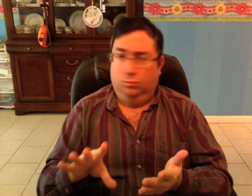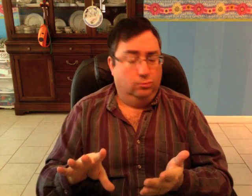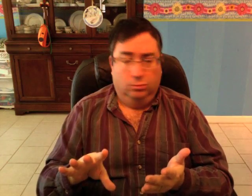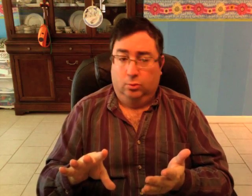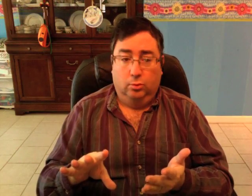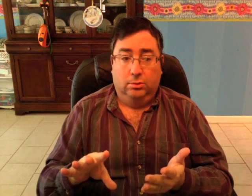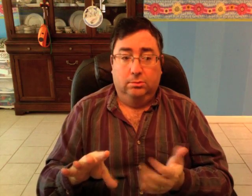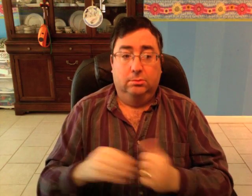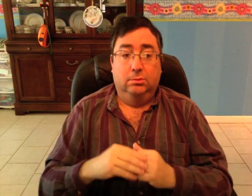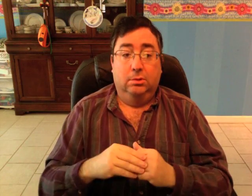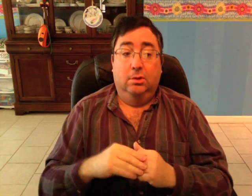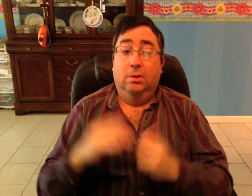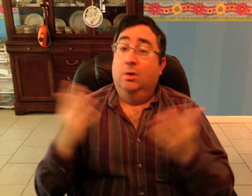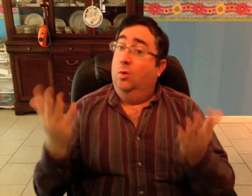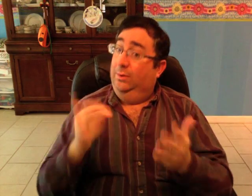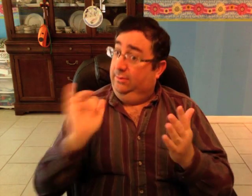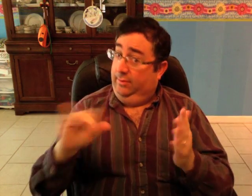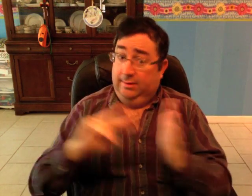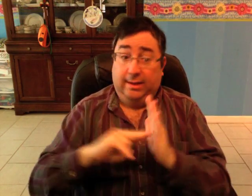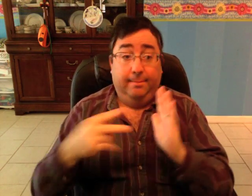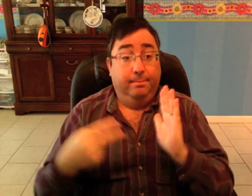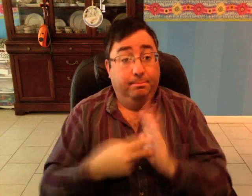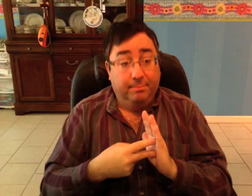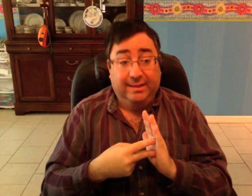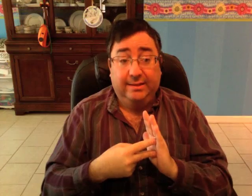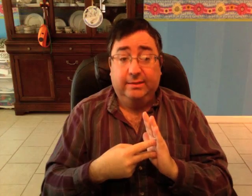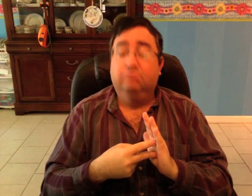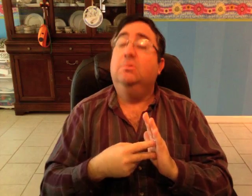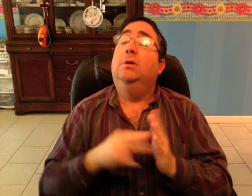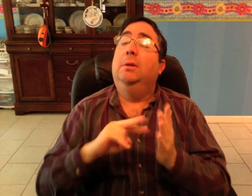What does that mean?